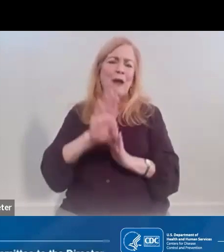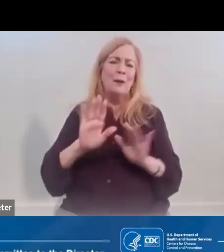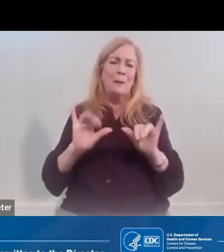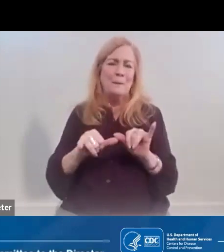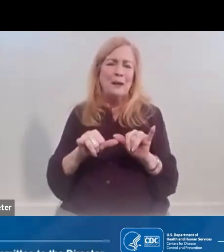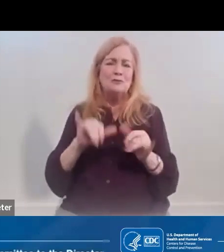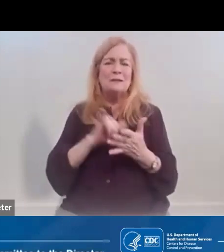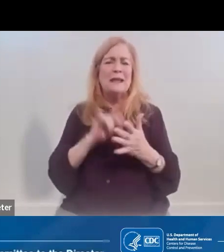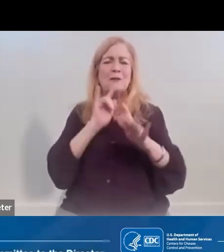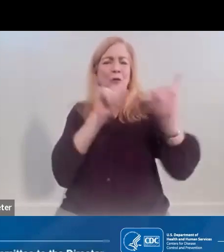Octavio?